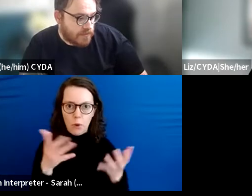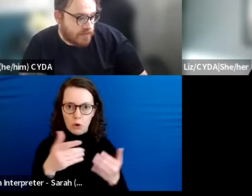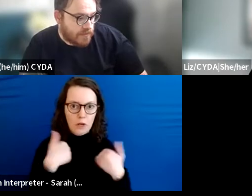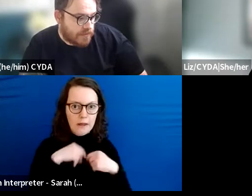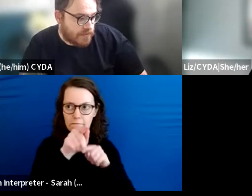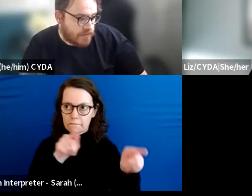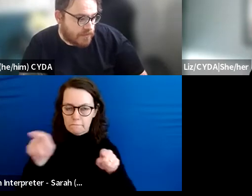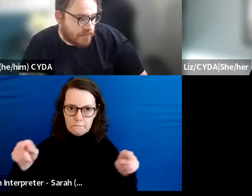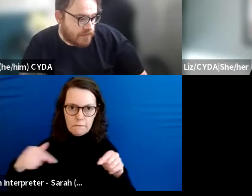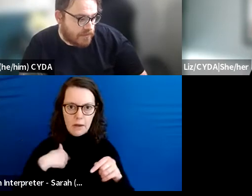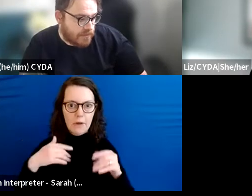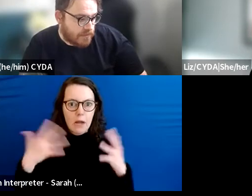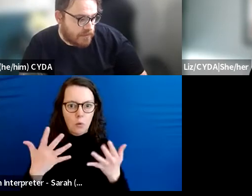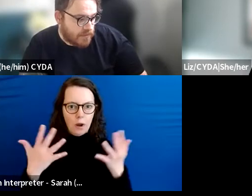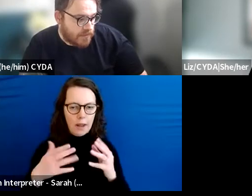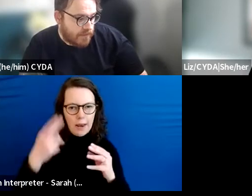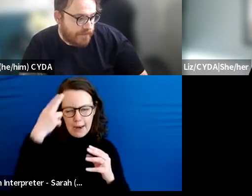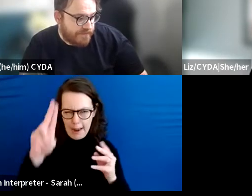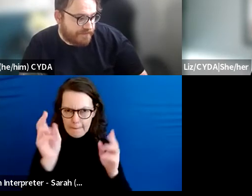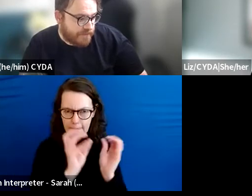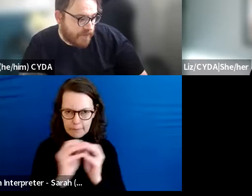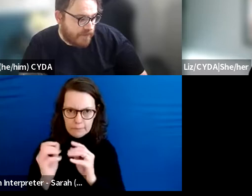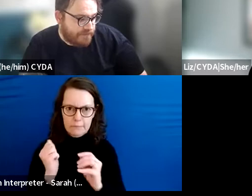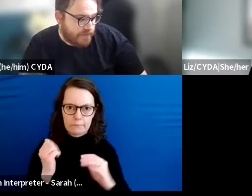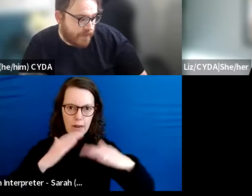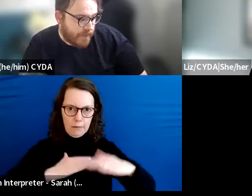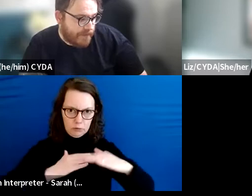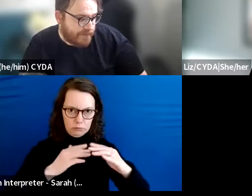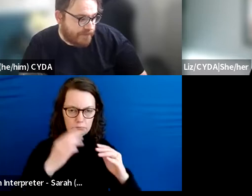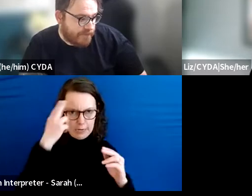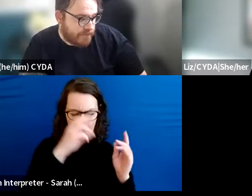I'm meeting on the lines of the denomination.